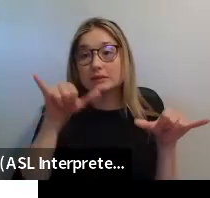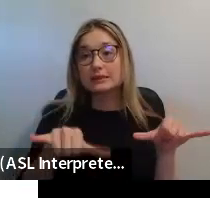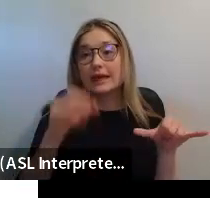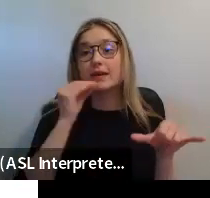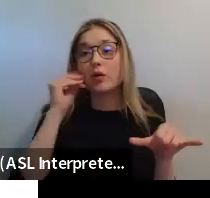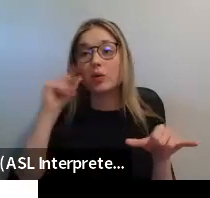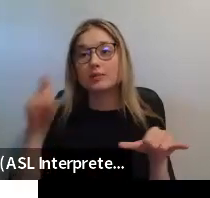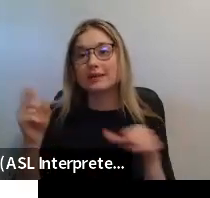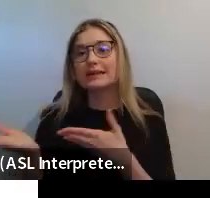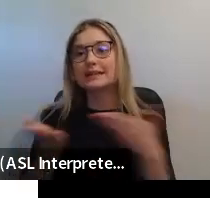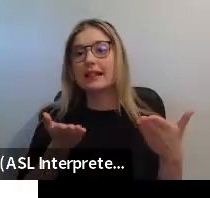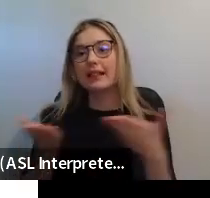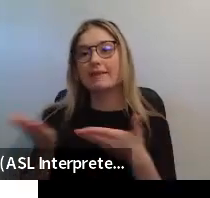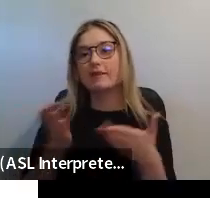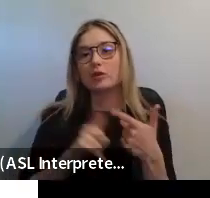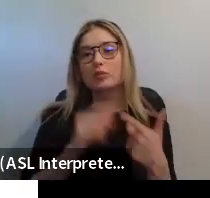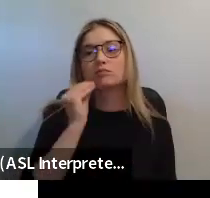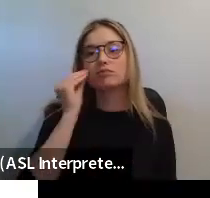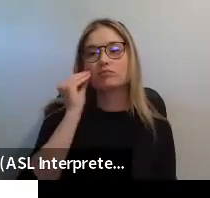So your home address is super important. Next, any cell phone numbers for the individual or family members.